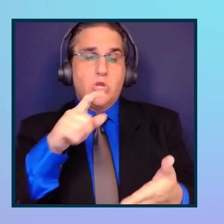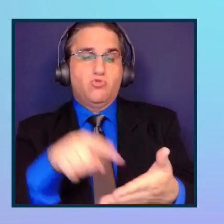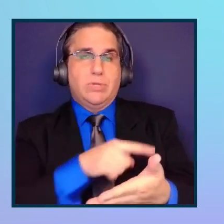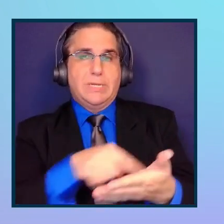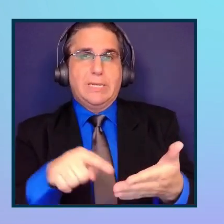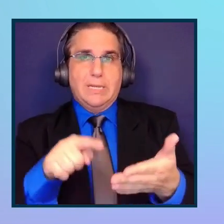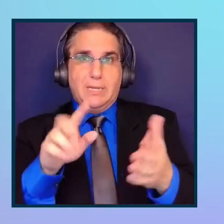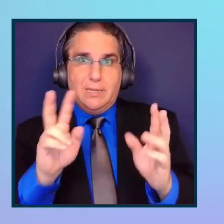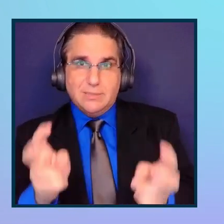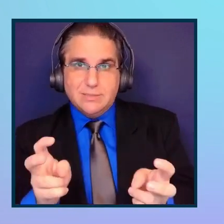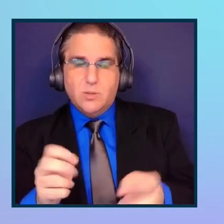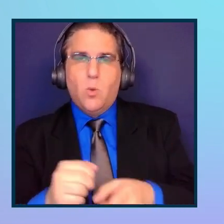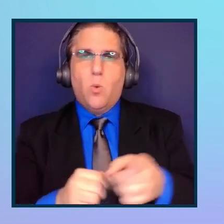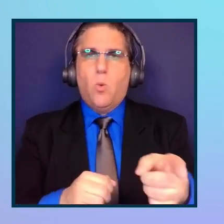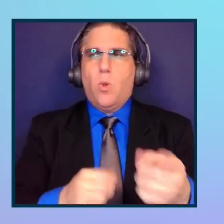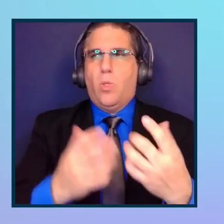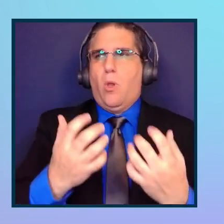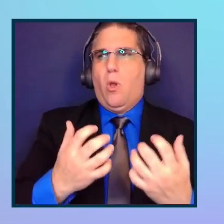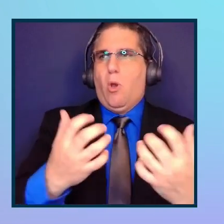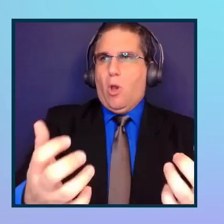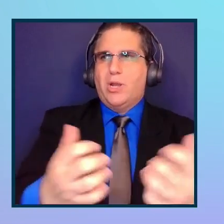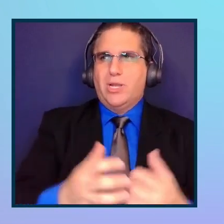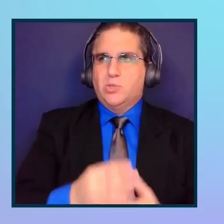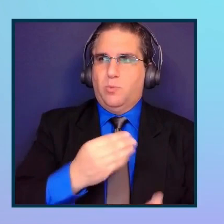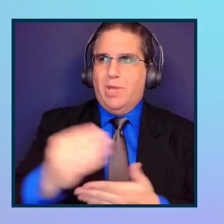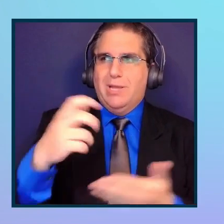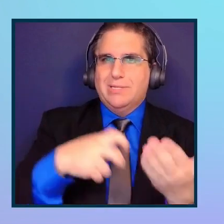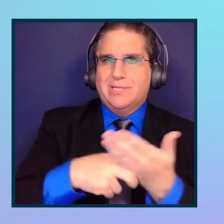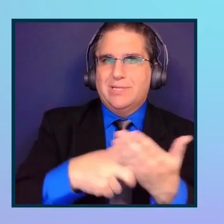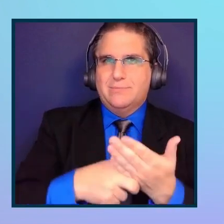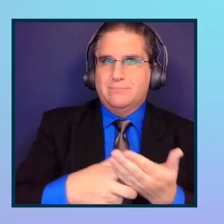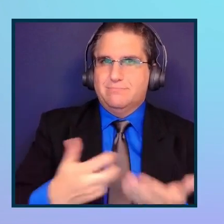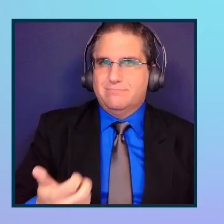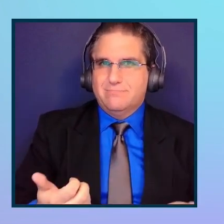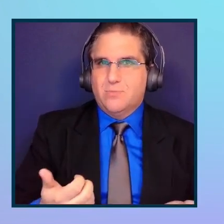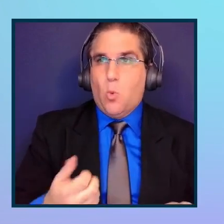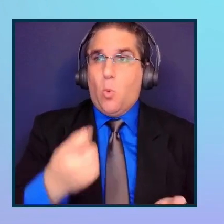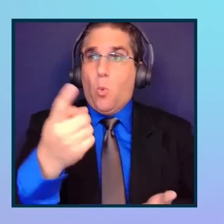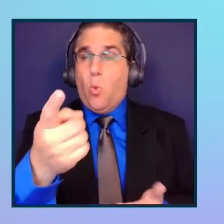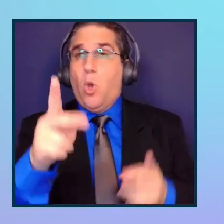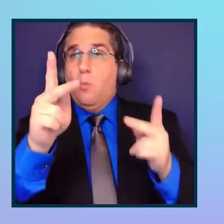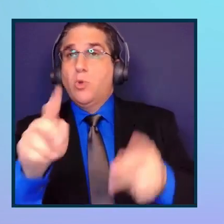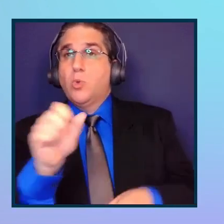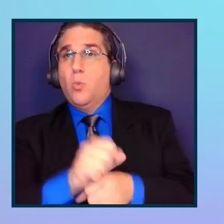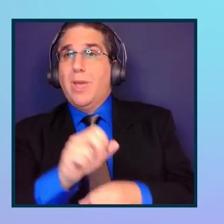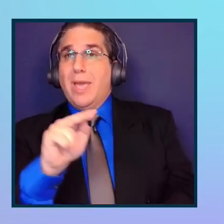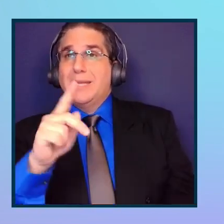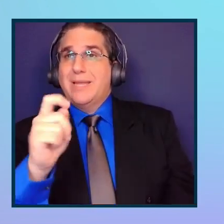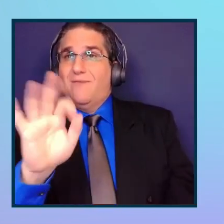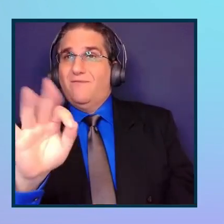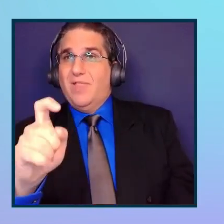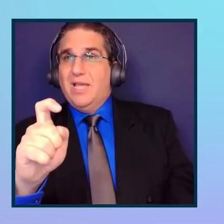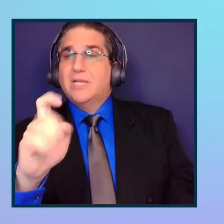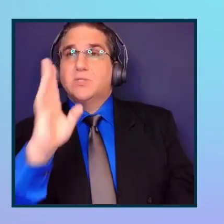Are you directing it to make it so that the person who buys movies for Netflix says yes? Or are you making it so that 20 years from now people,